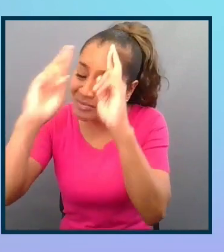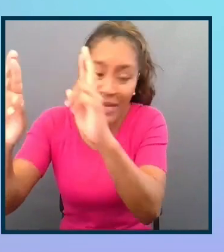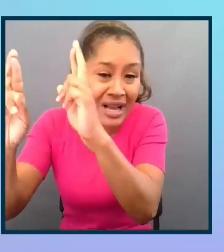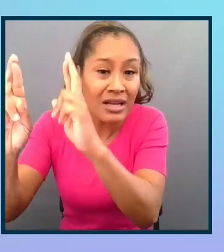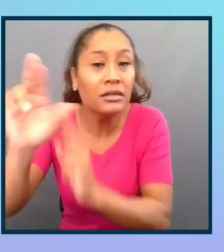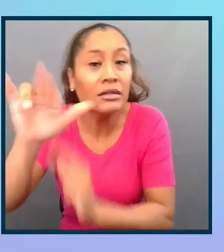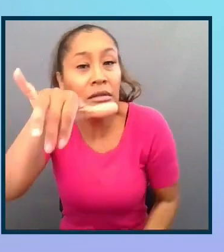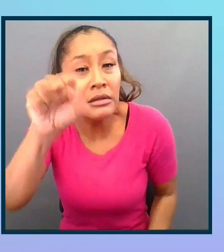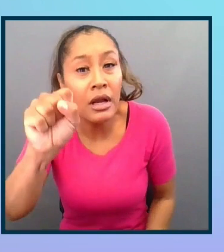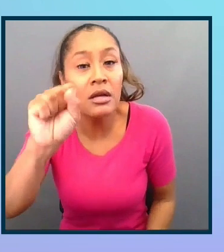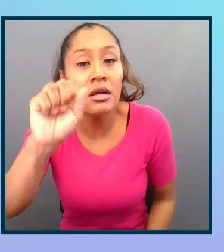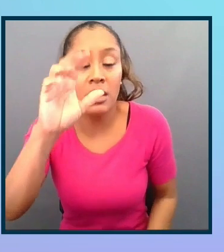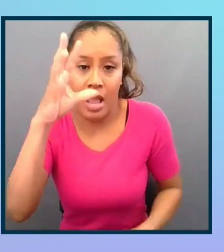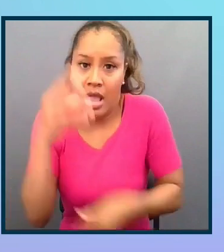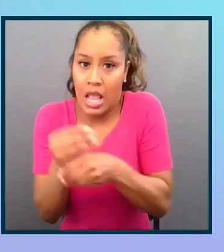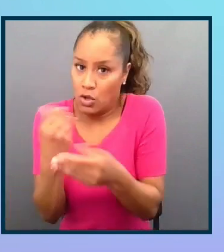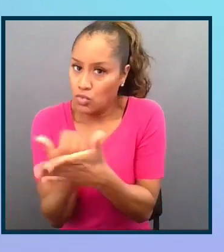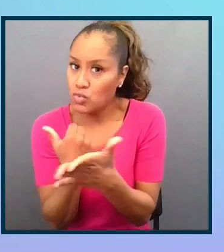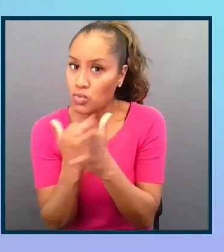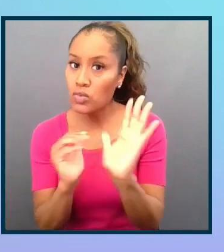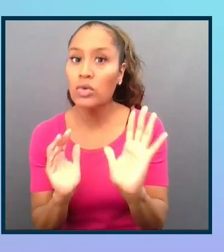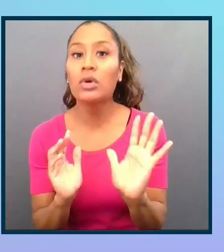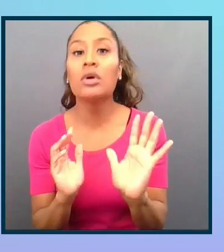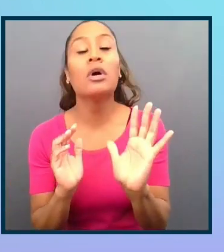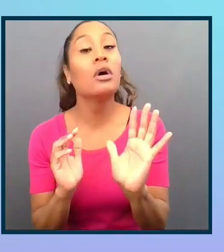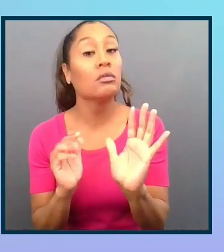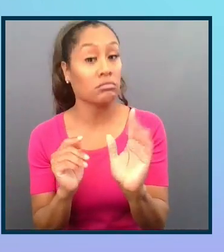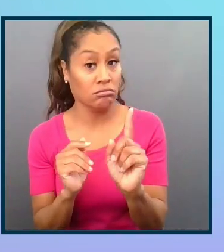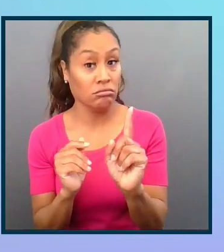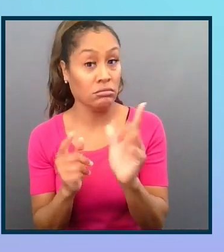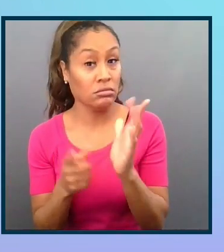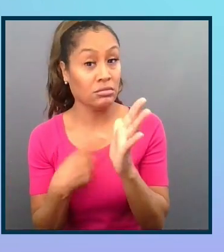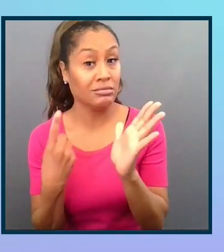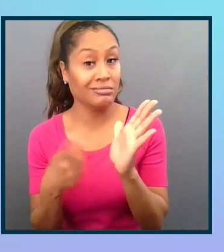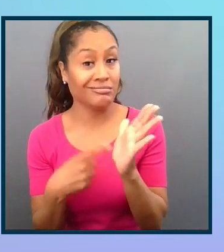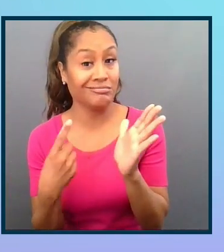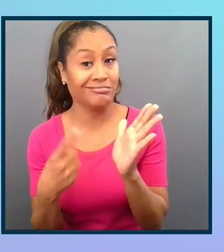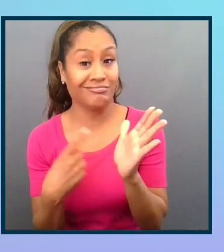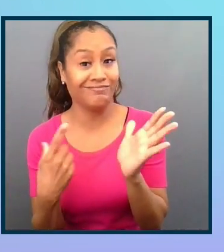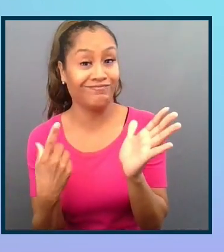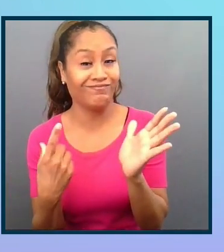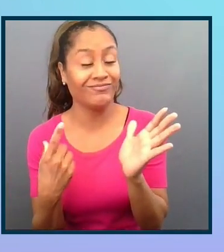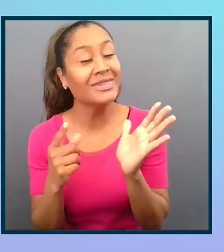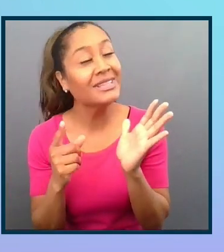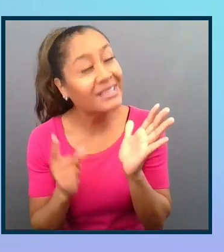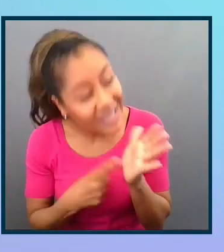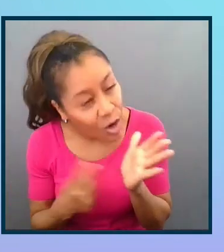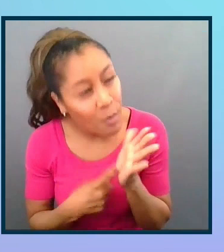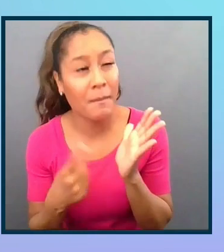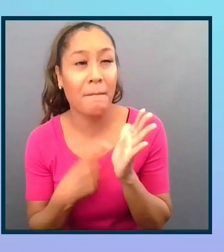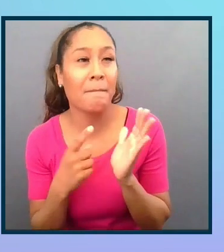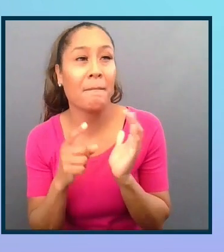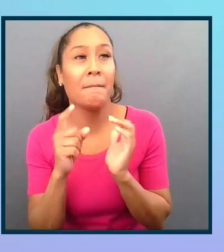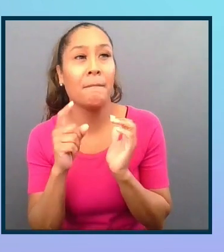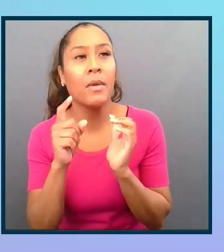One new thing I wanna add to that, is sometimes, you have to know when to find a role